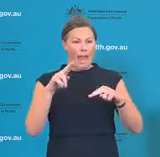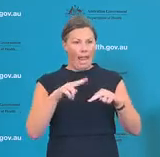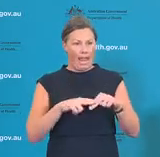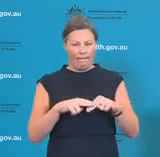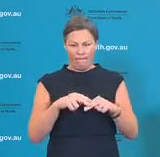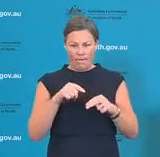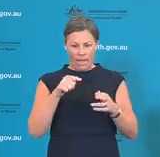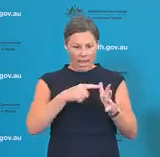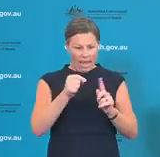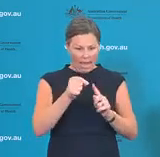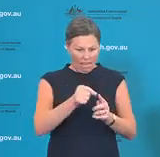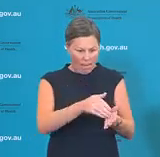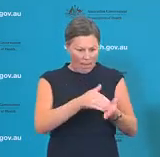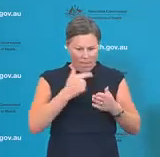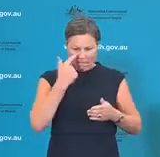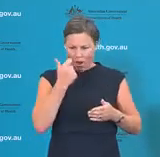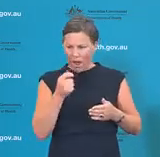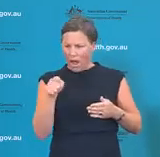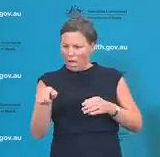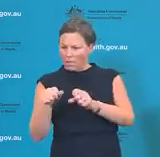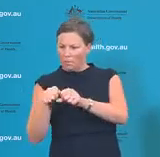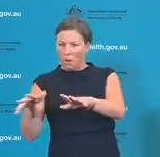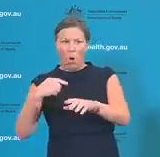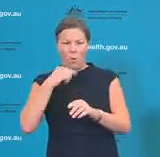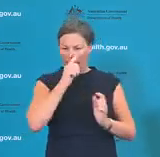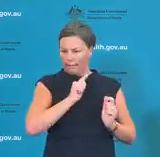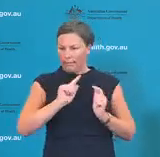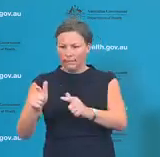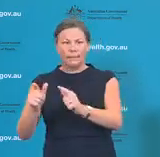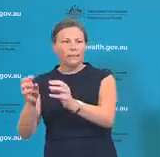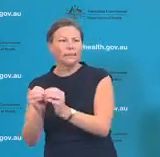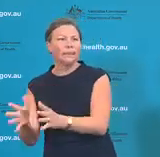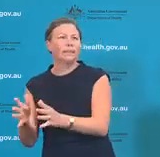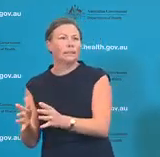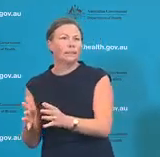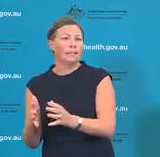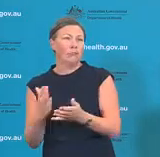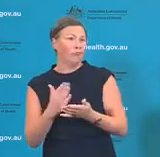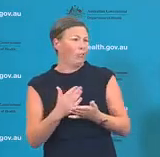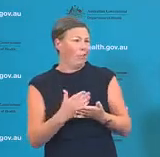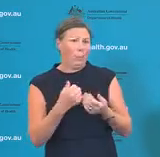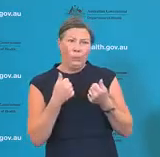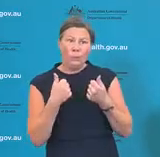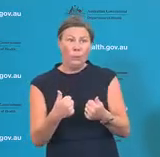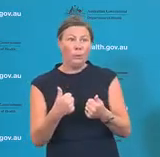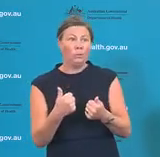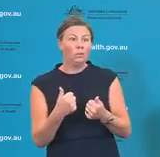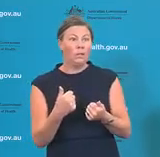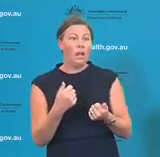might see. So it's to the advantages of us all if either I were infected I could